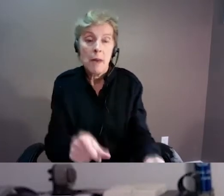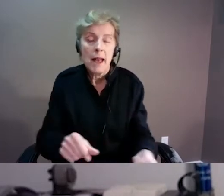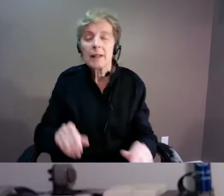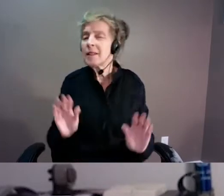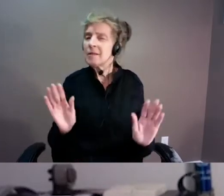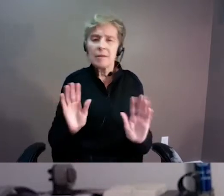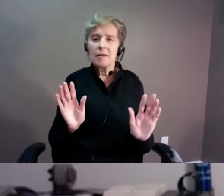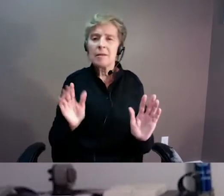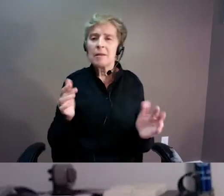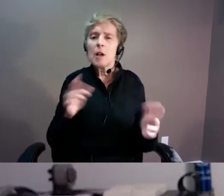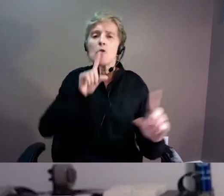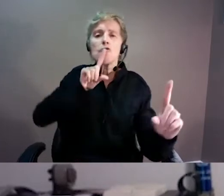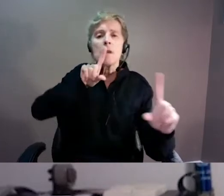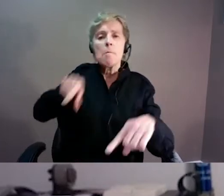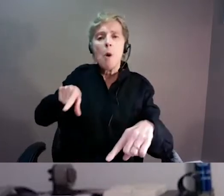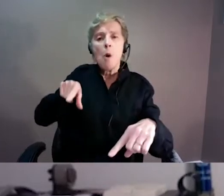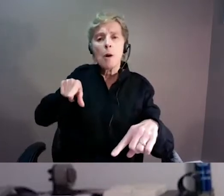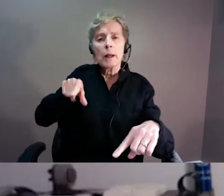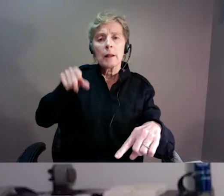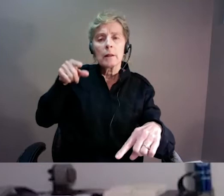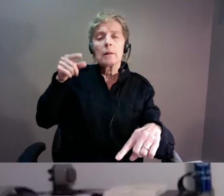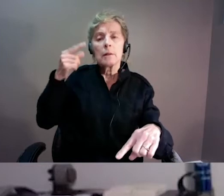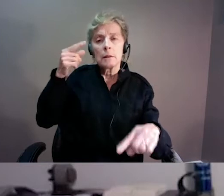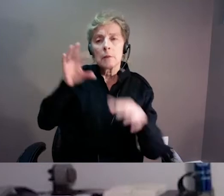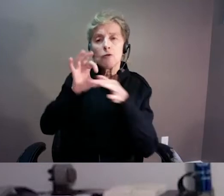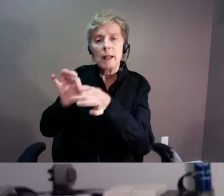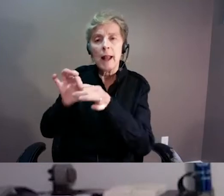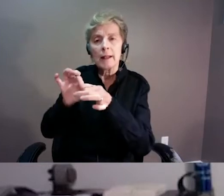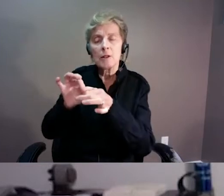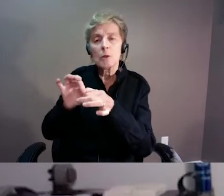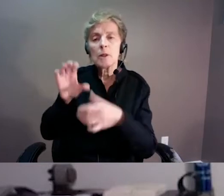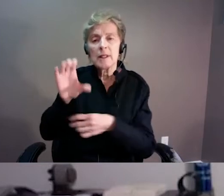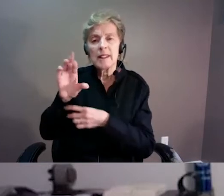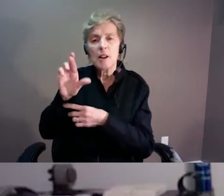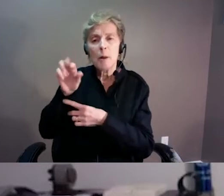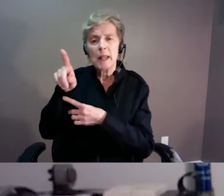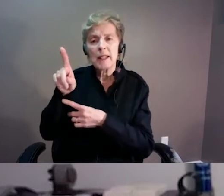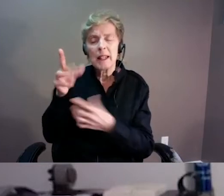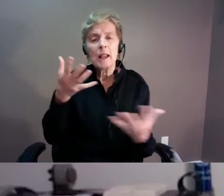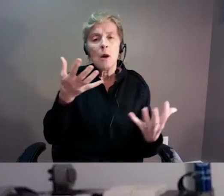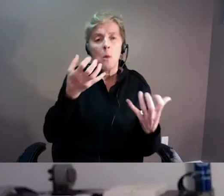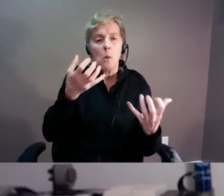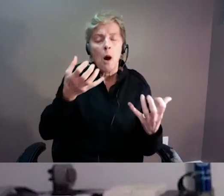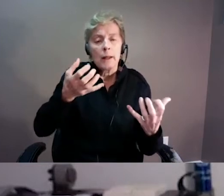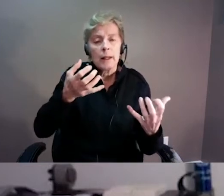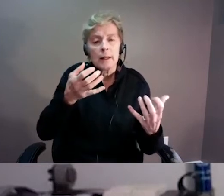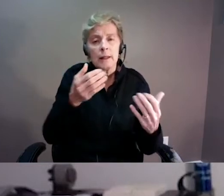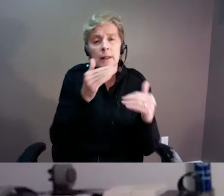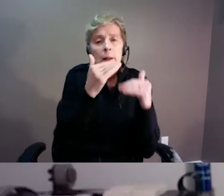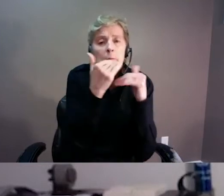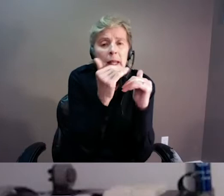responsibilities around the disability convention. And that really was the central tension for the